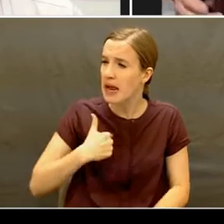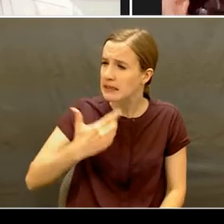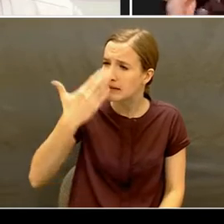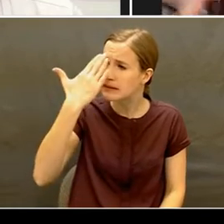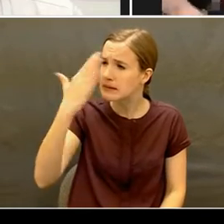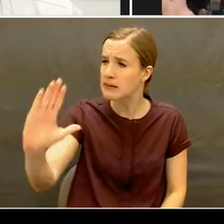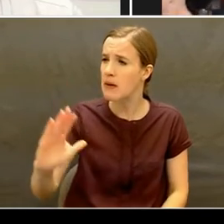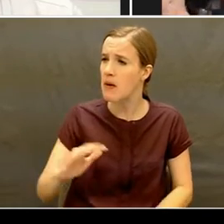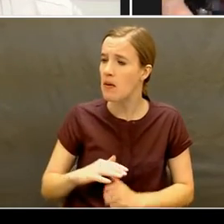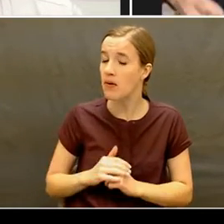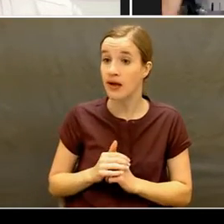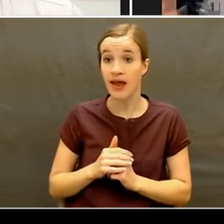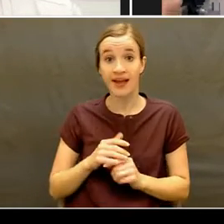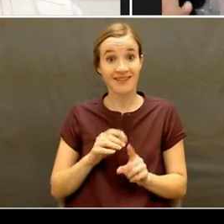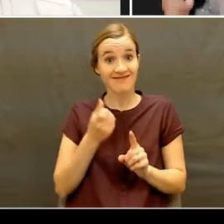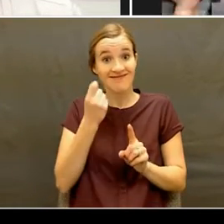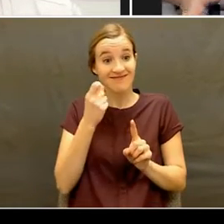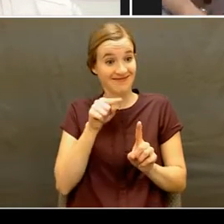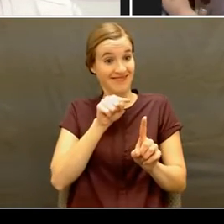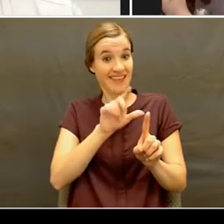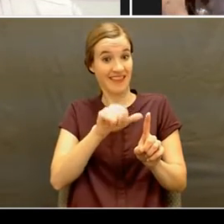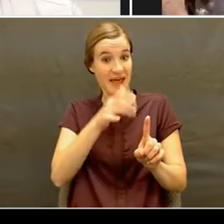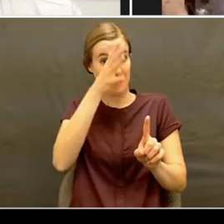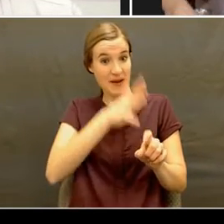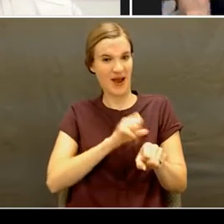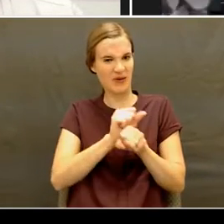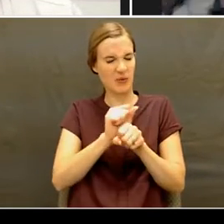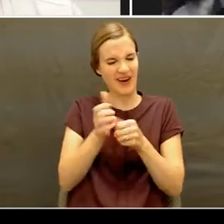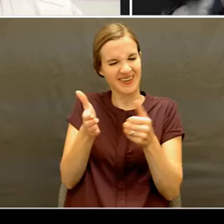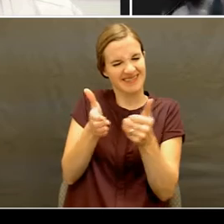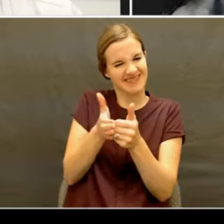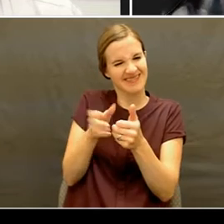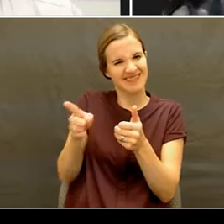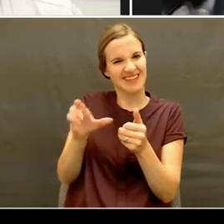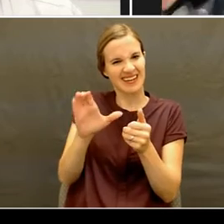with the really great Independent Living Center that they have there but he did not make the